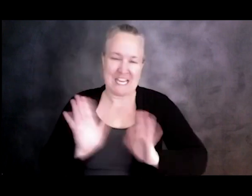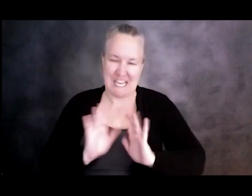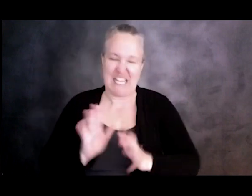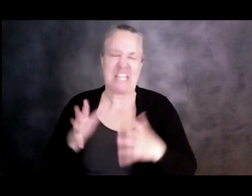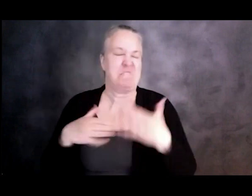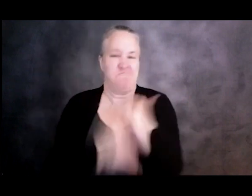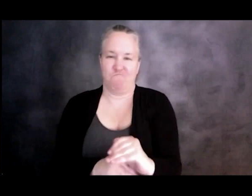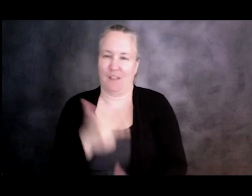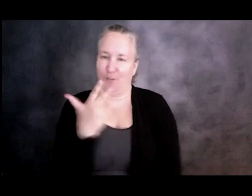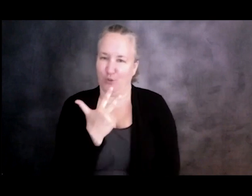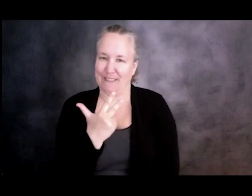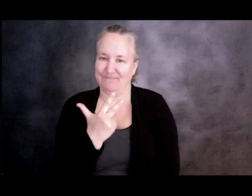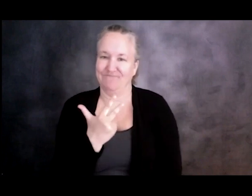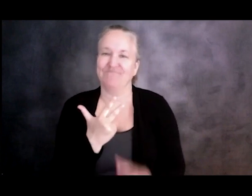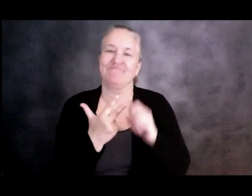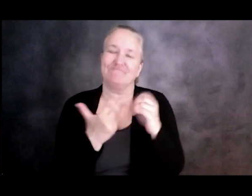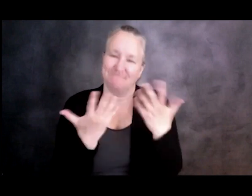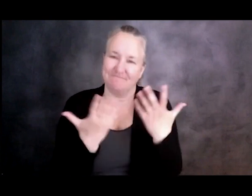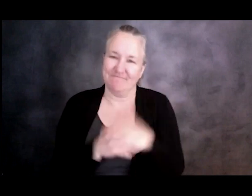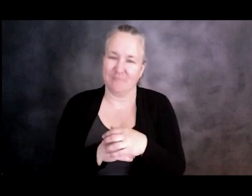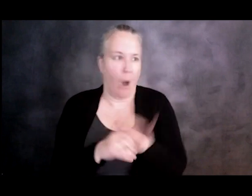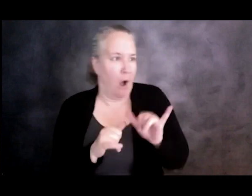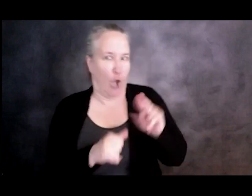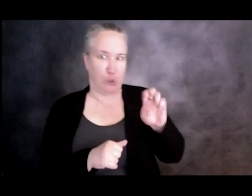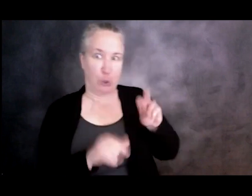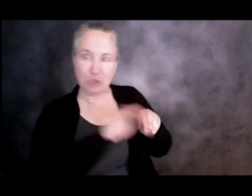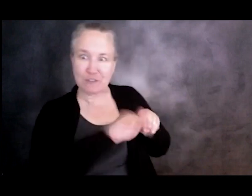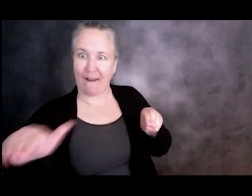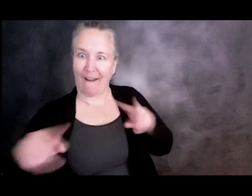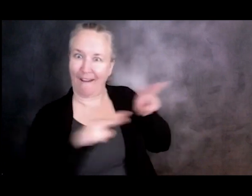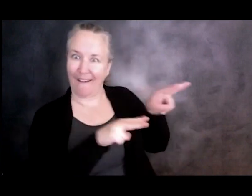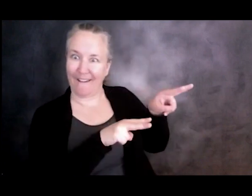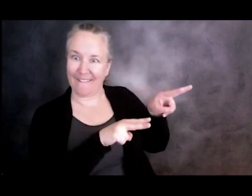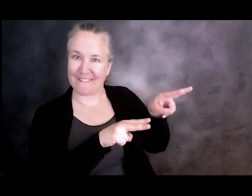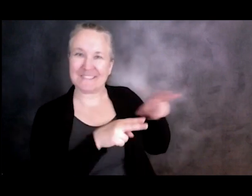So yes, that's the other thing. This is breaking news. You heard it here first.